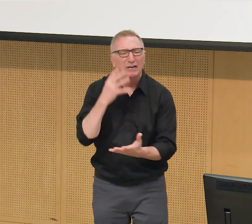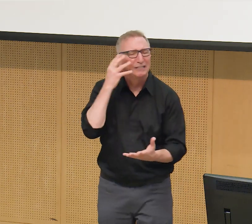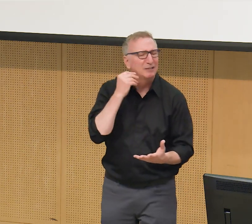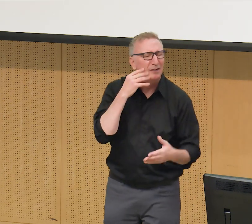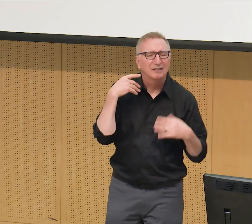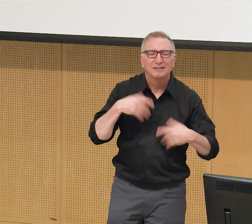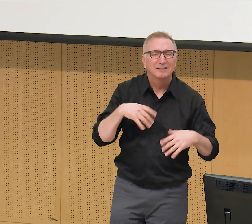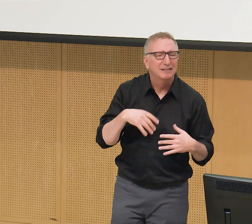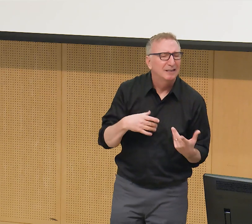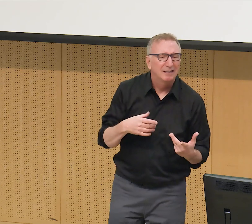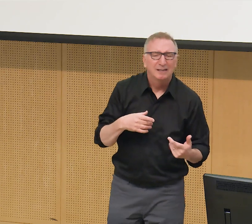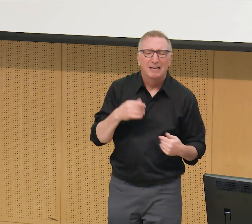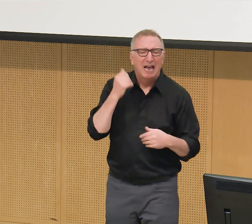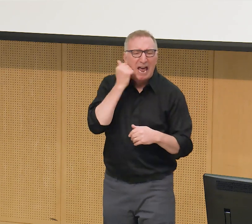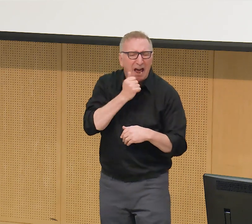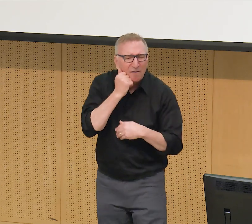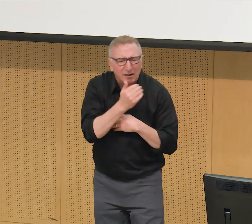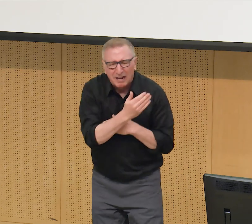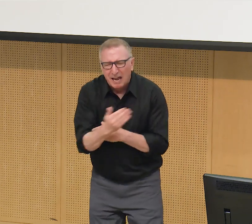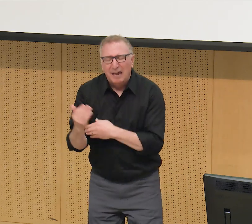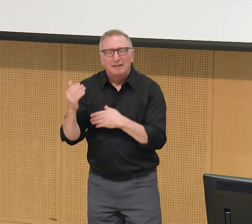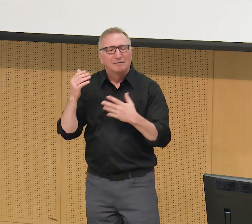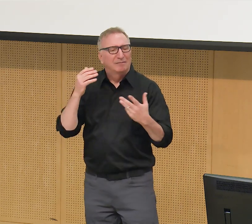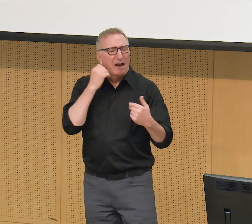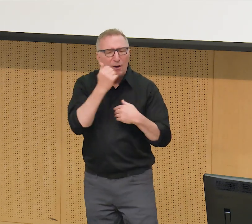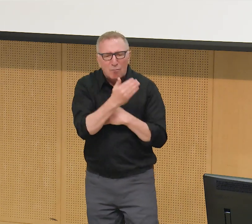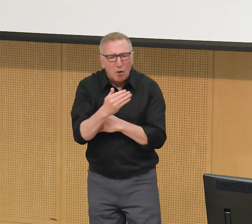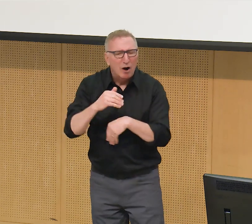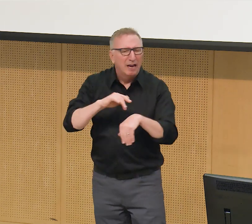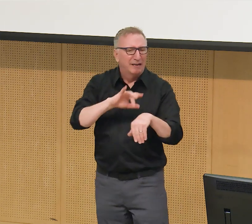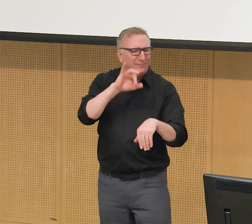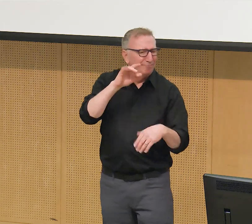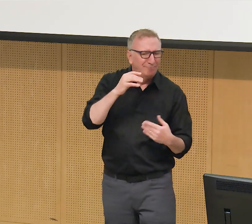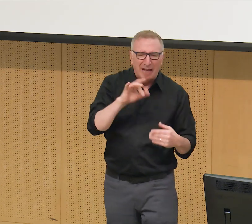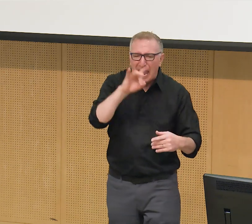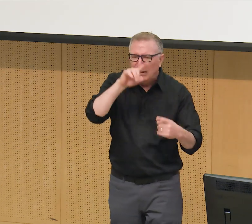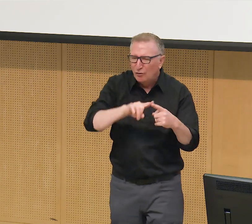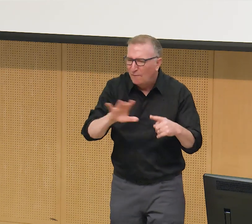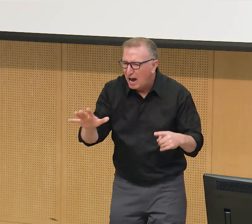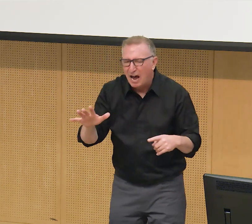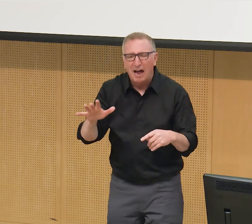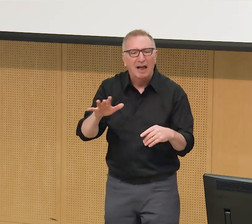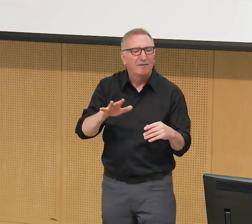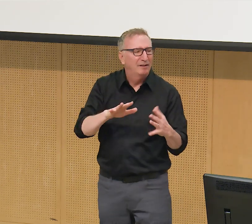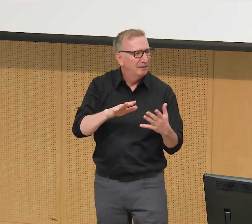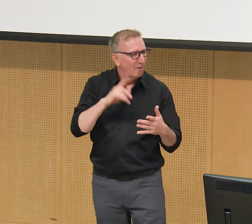It was overall just an incredible experience. From 8 a.m. to 5 p.m.